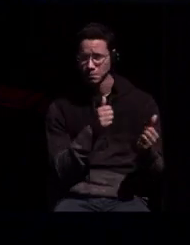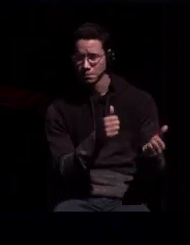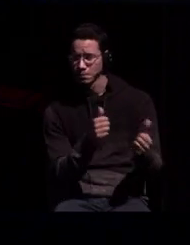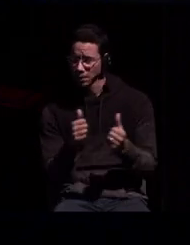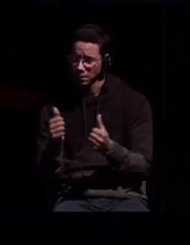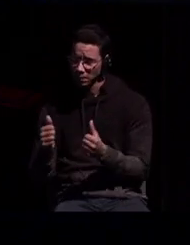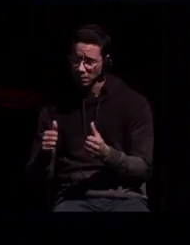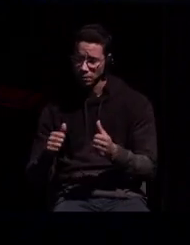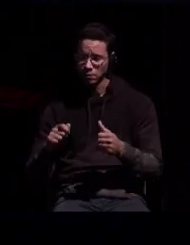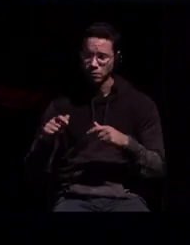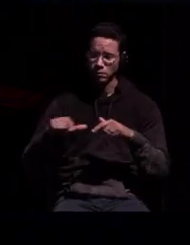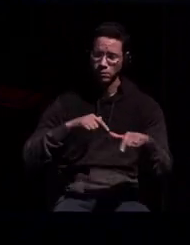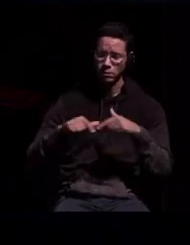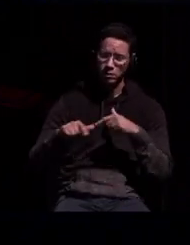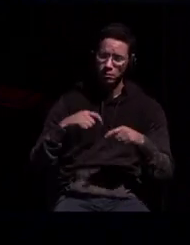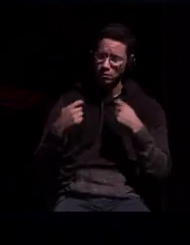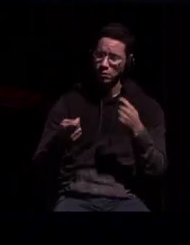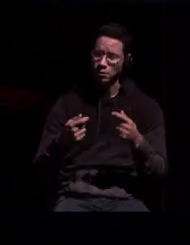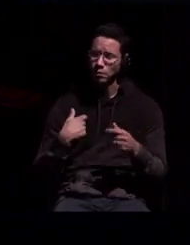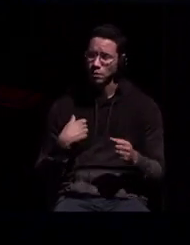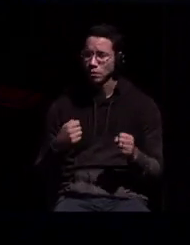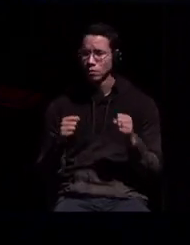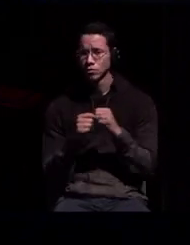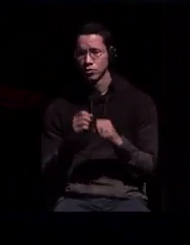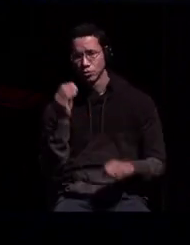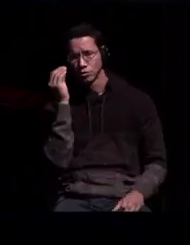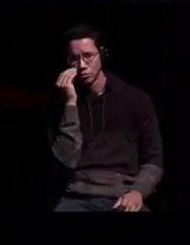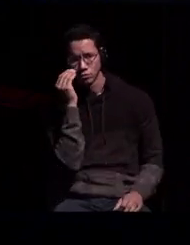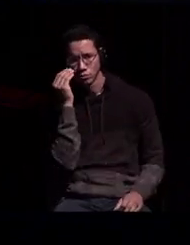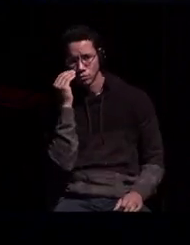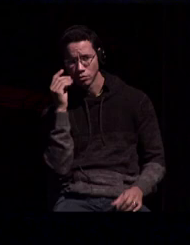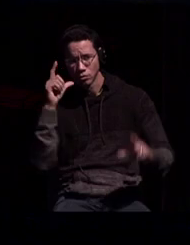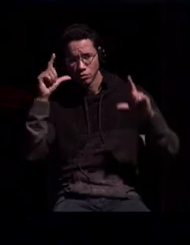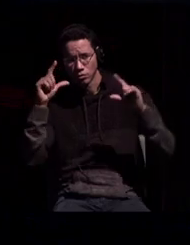try to narrow the gender gaps. That is the big difference. They often send me